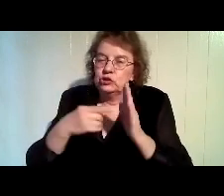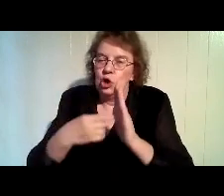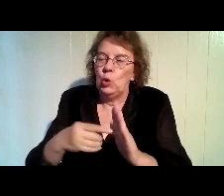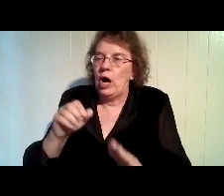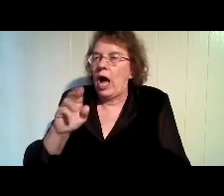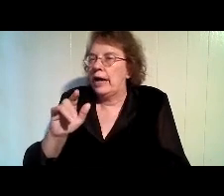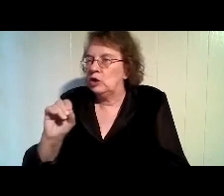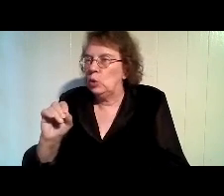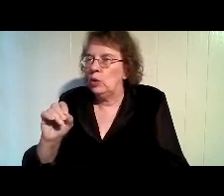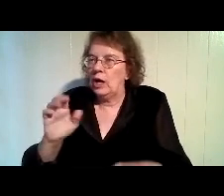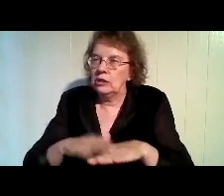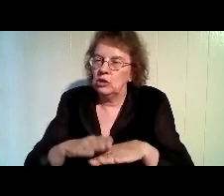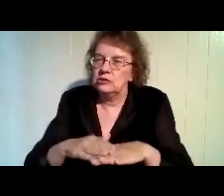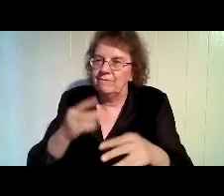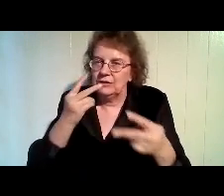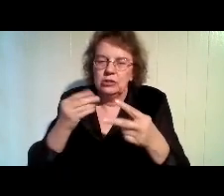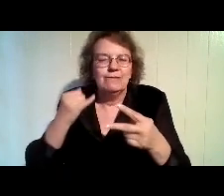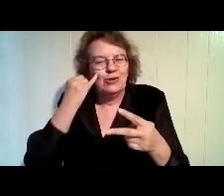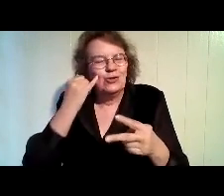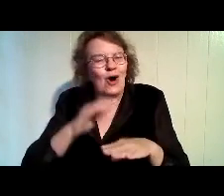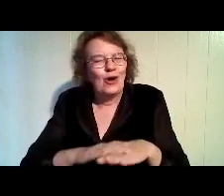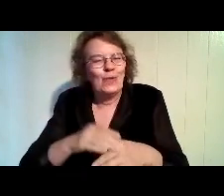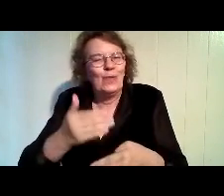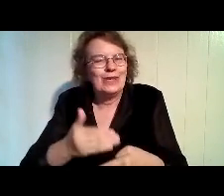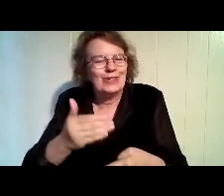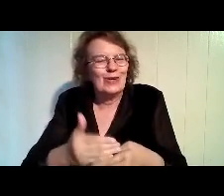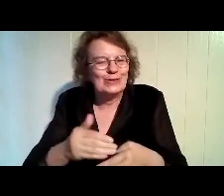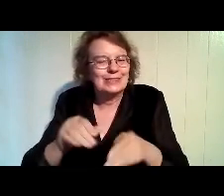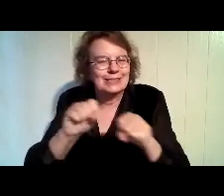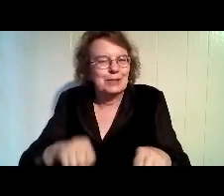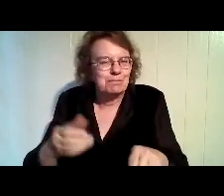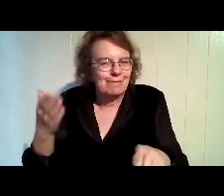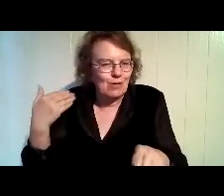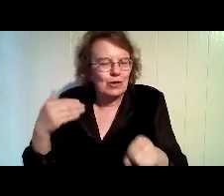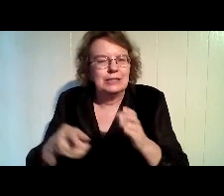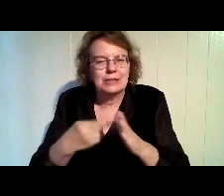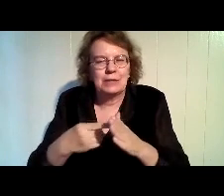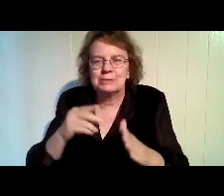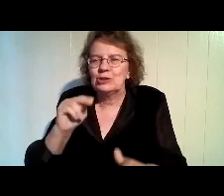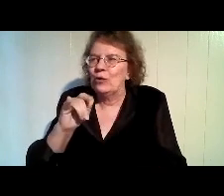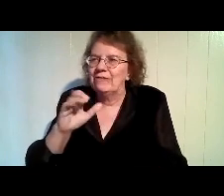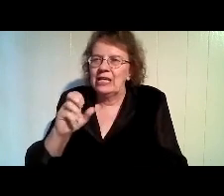if you've been on a Windows operating system before, you may have noticed that sometimes notifications are just a sound